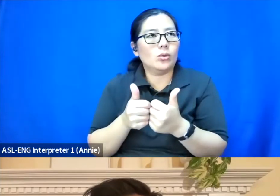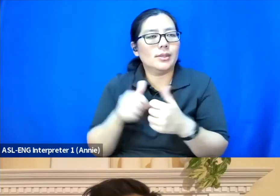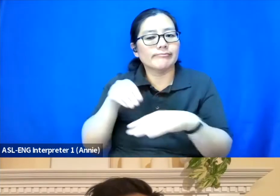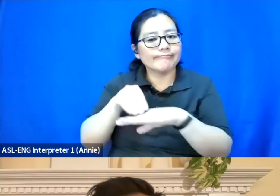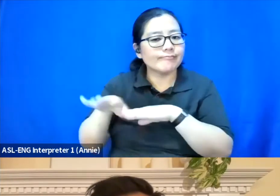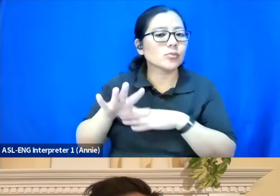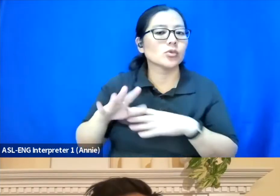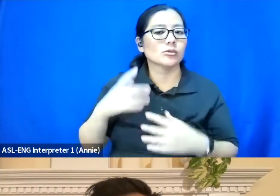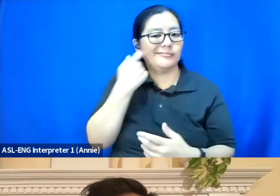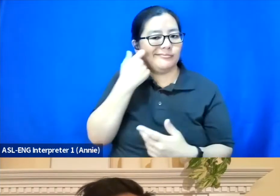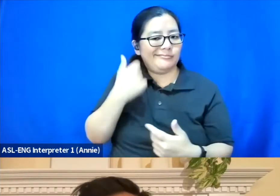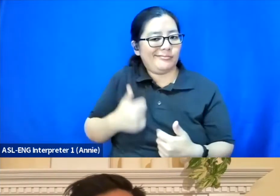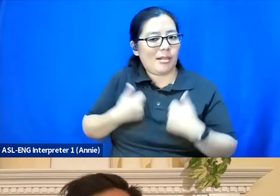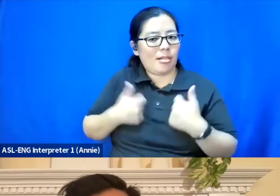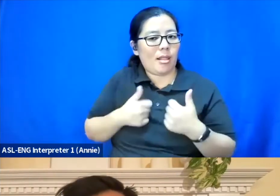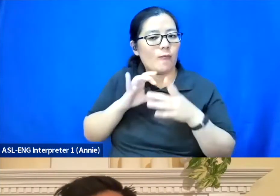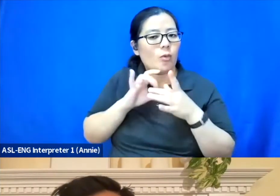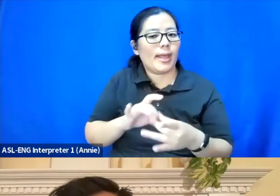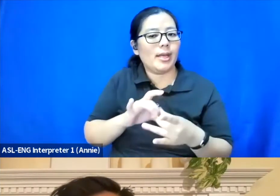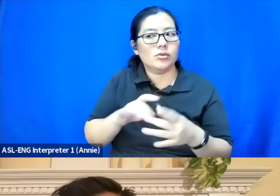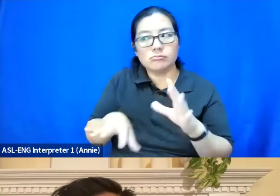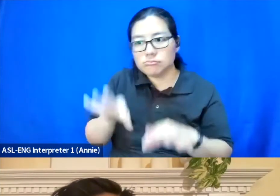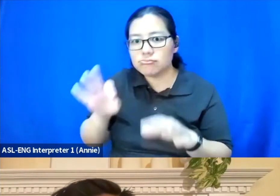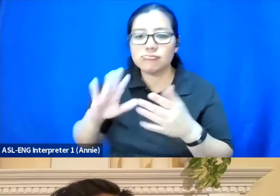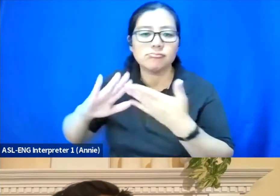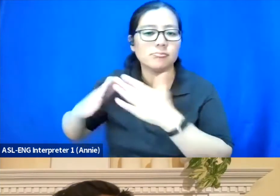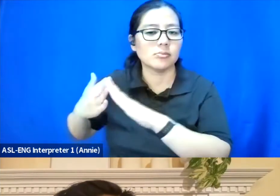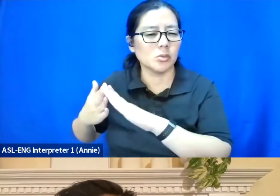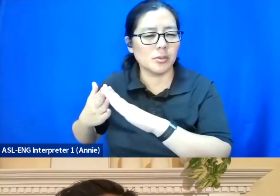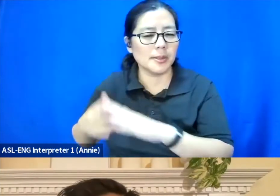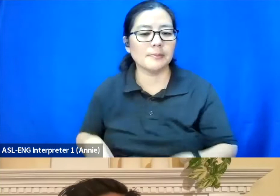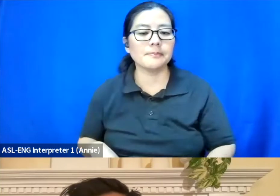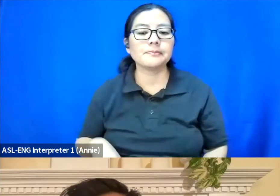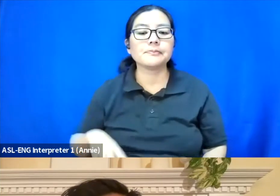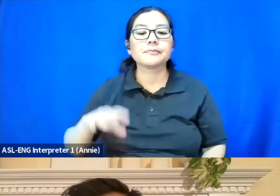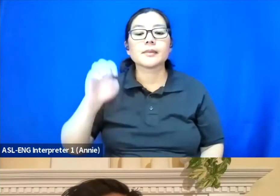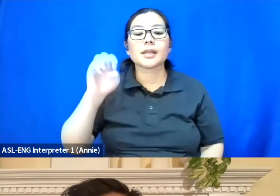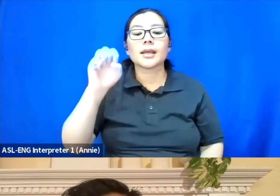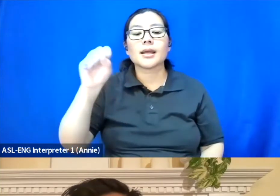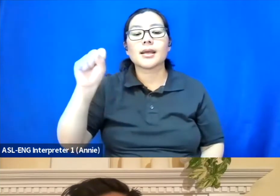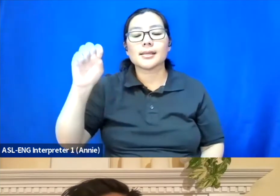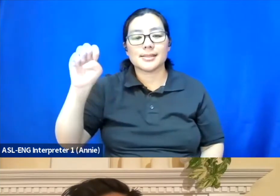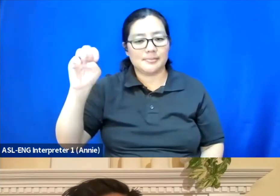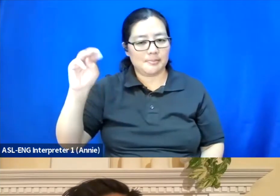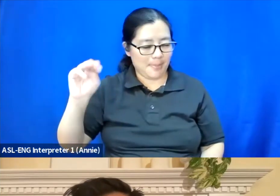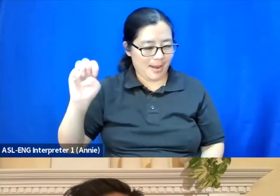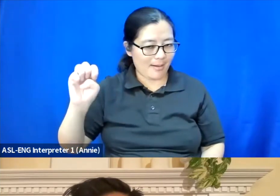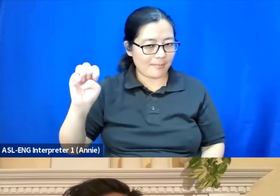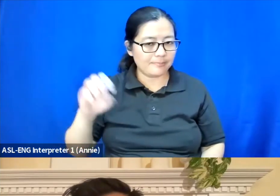that the Disabled Oracle material that has been in the works